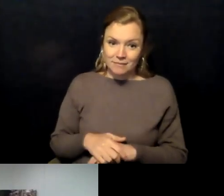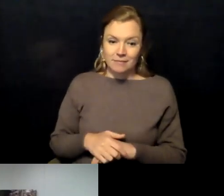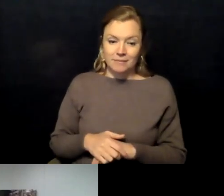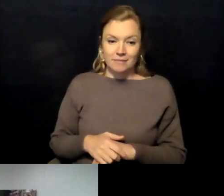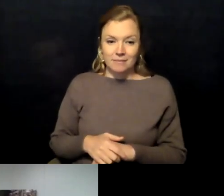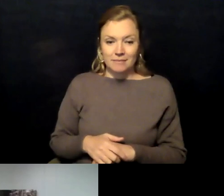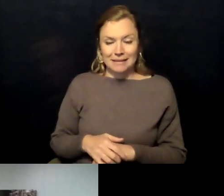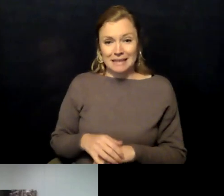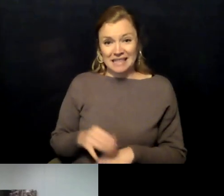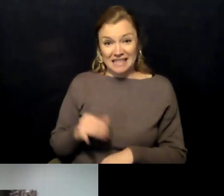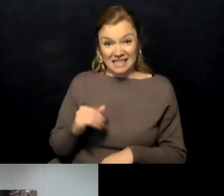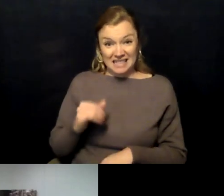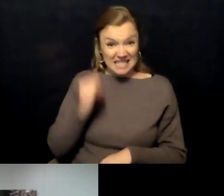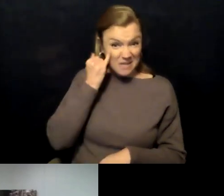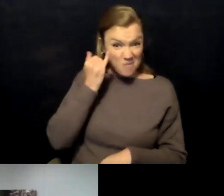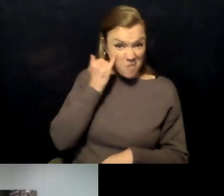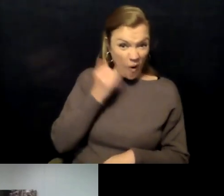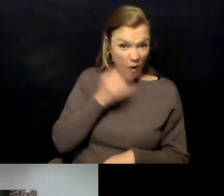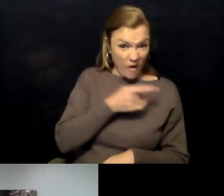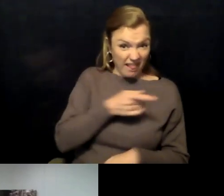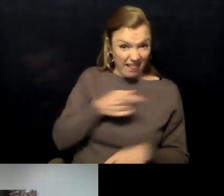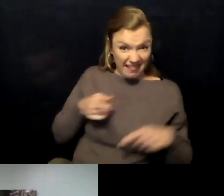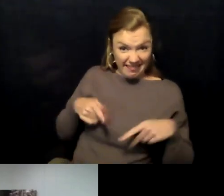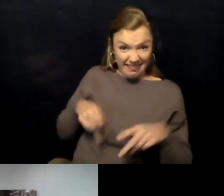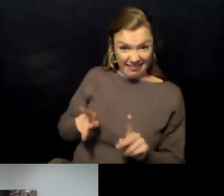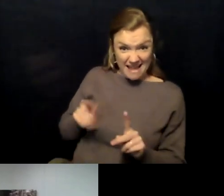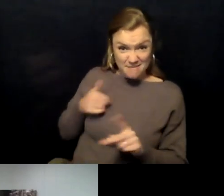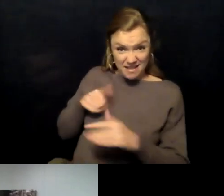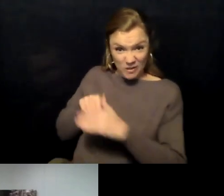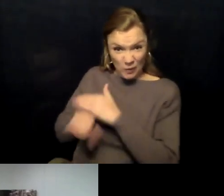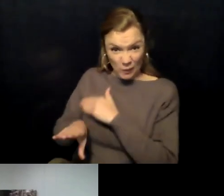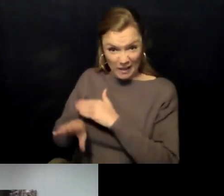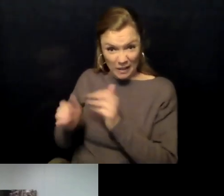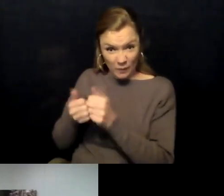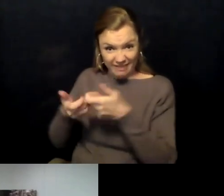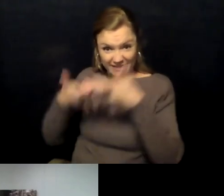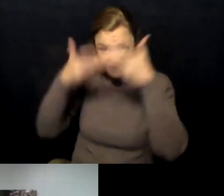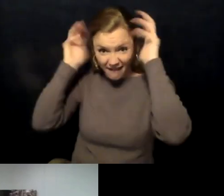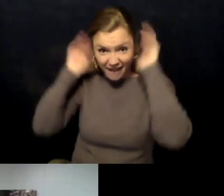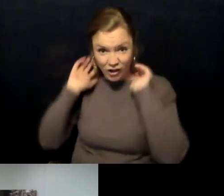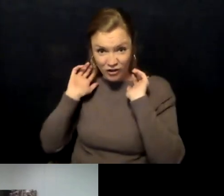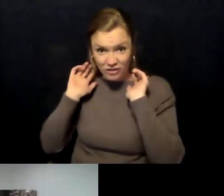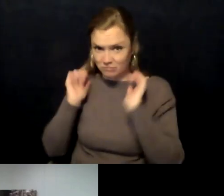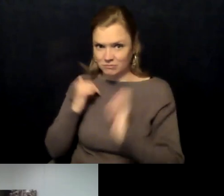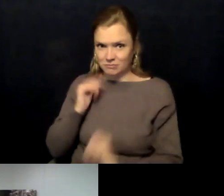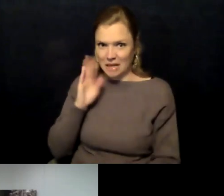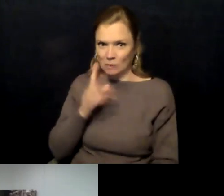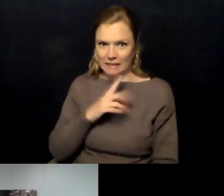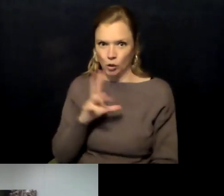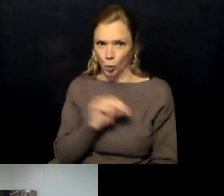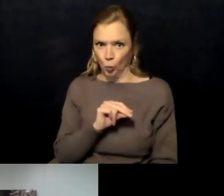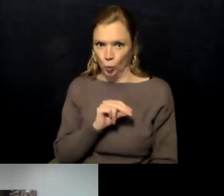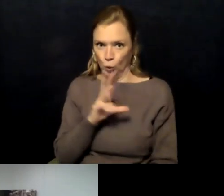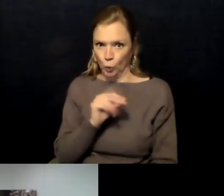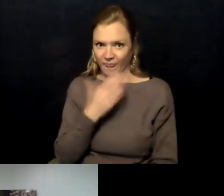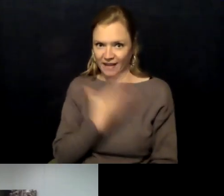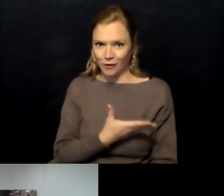I think I'd probably pass on that one. They would not let me go with the tigers.